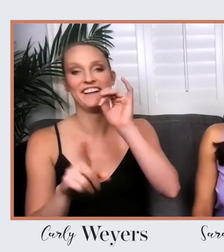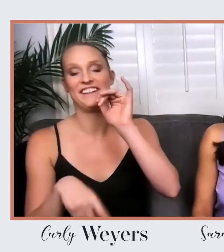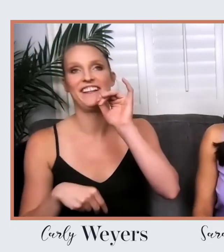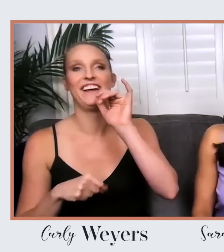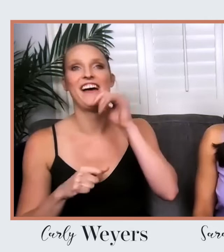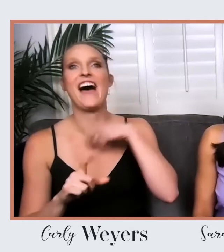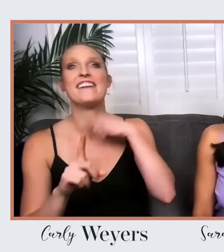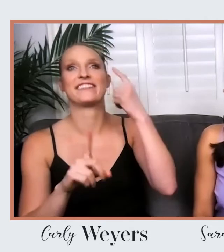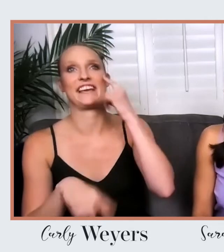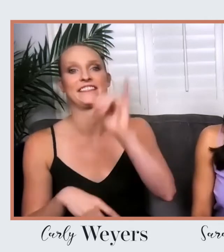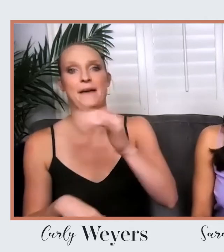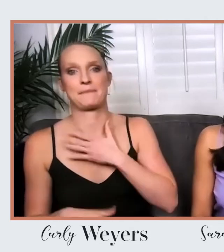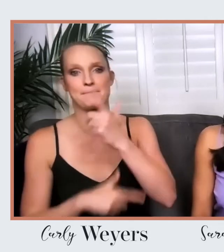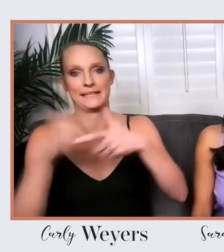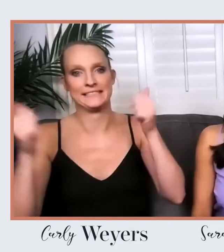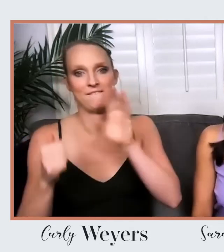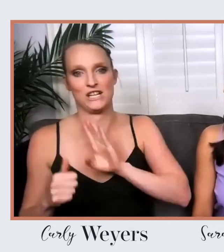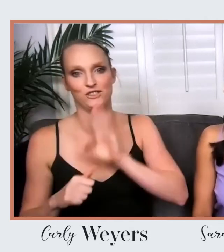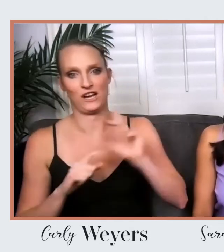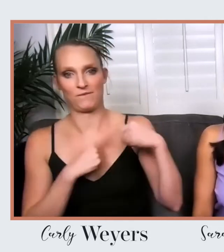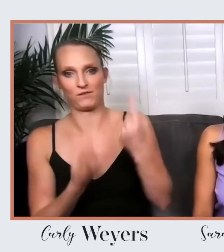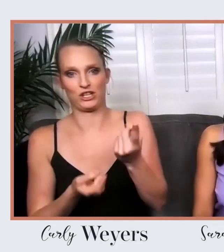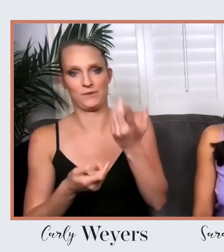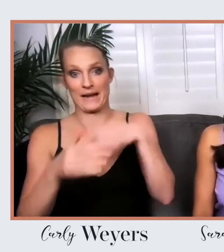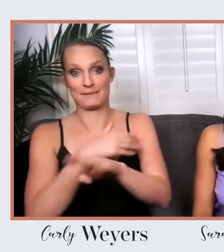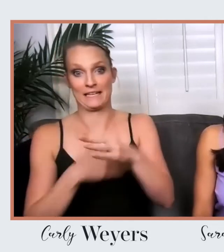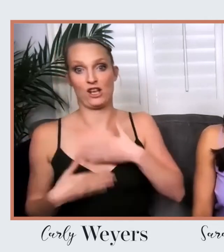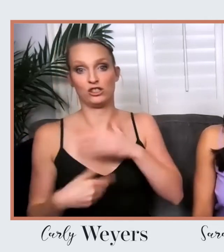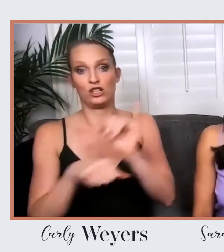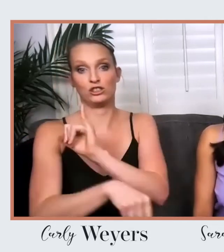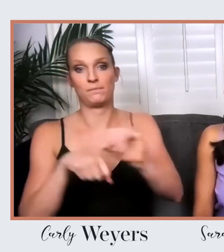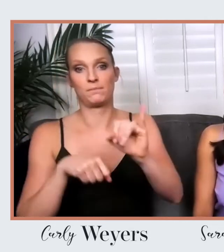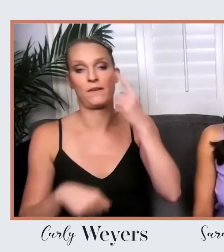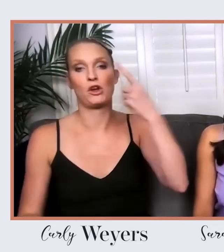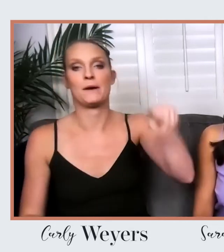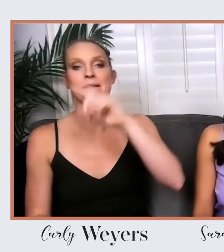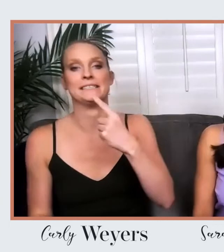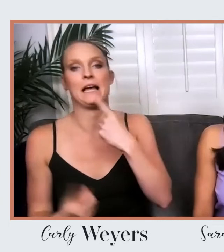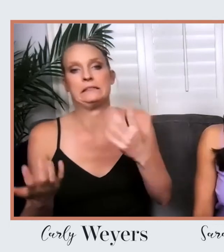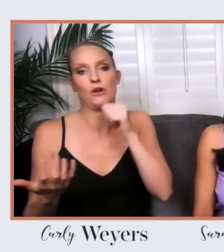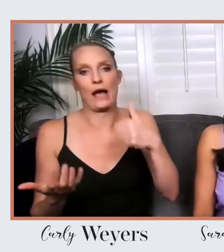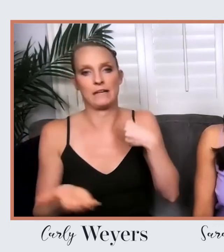Yeah. And I think that's my biggest frustration coming into the entertainment industry for me, because they say, well,